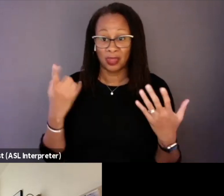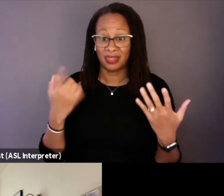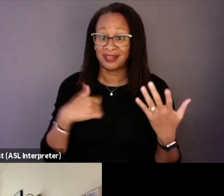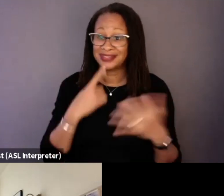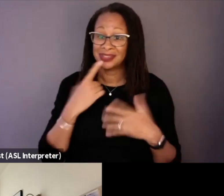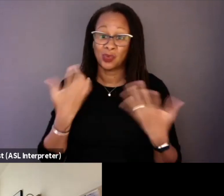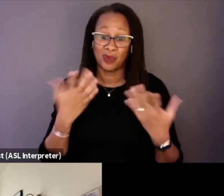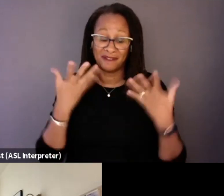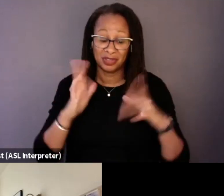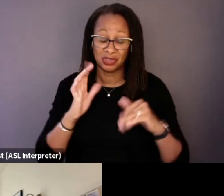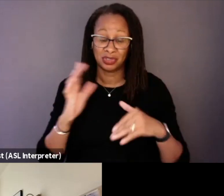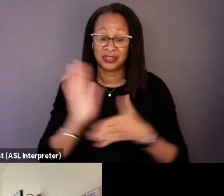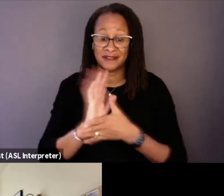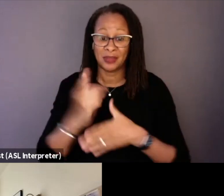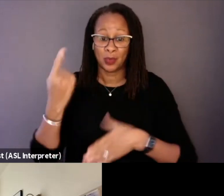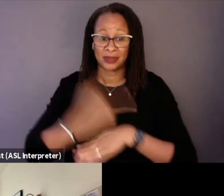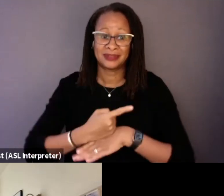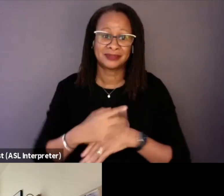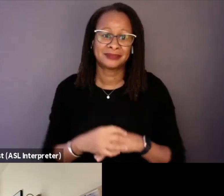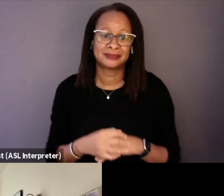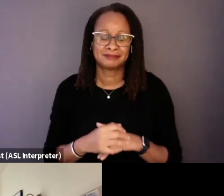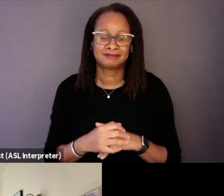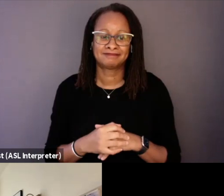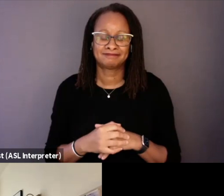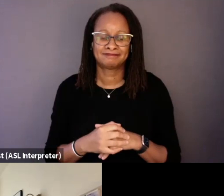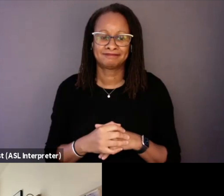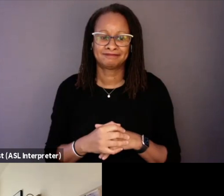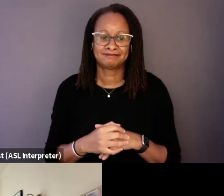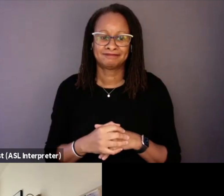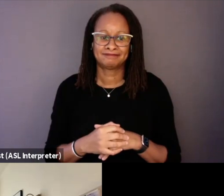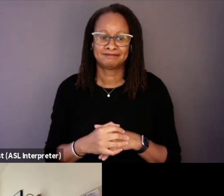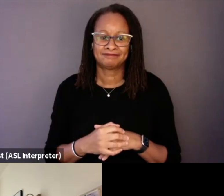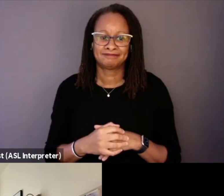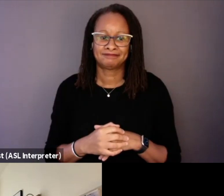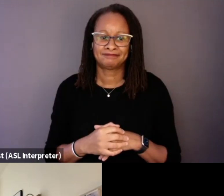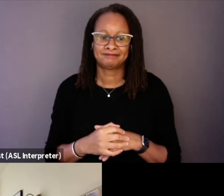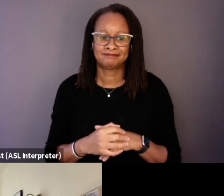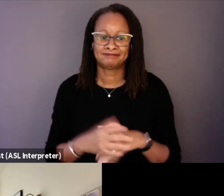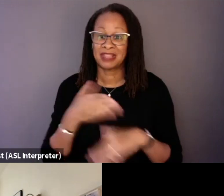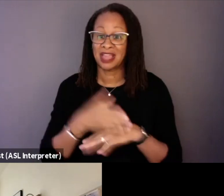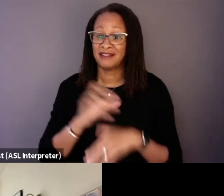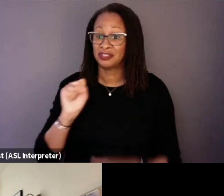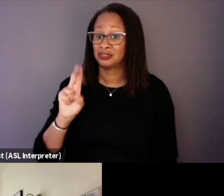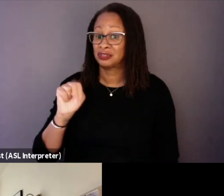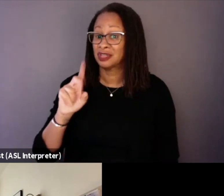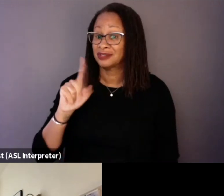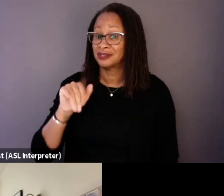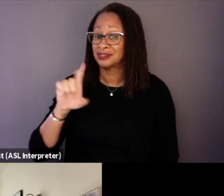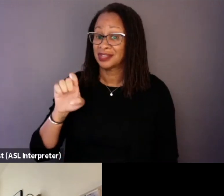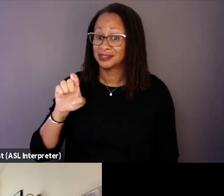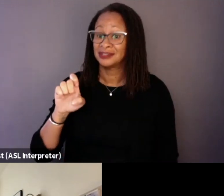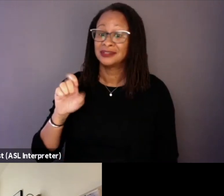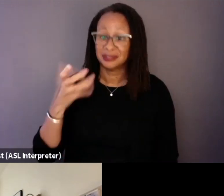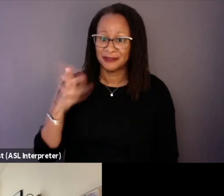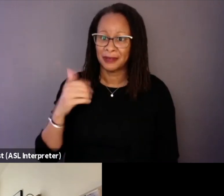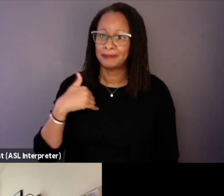So that was it. But then, after Sundance I had people call me,